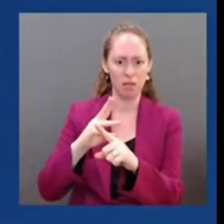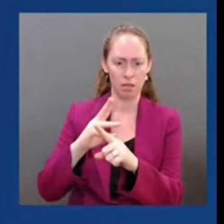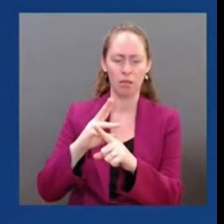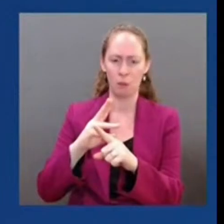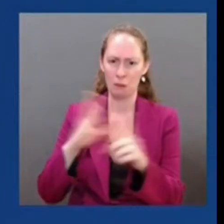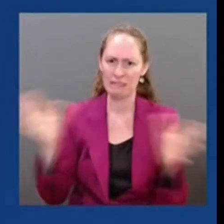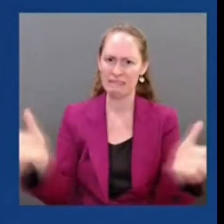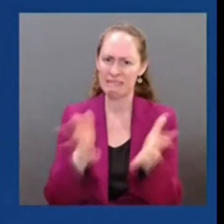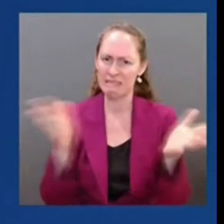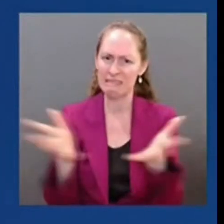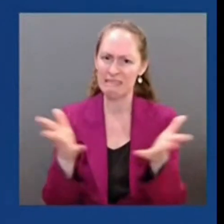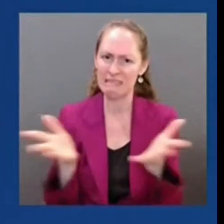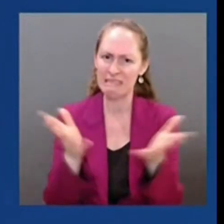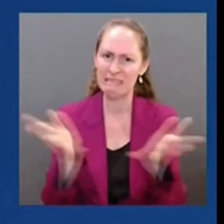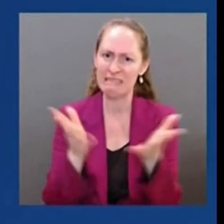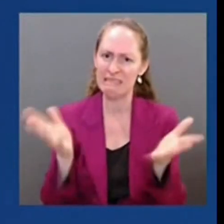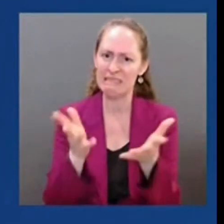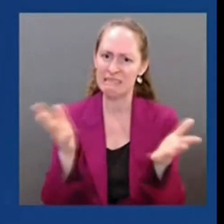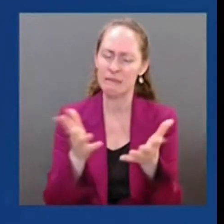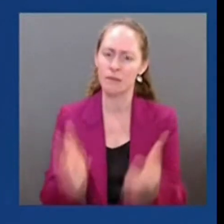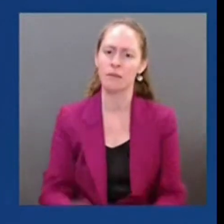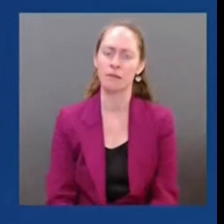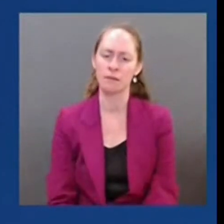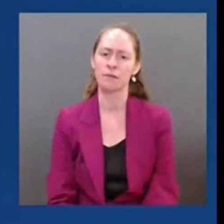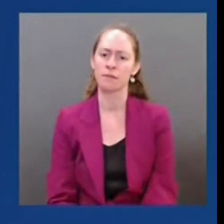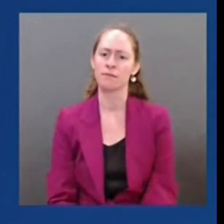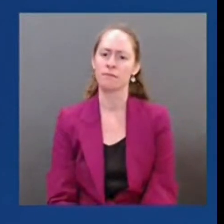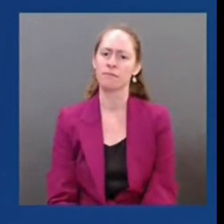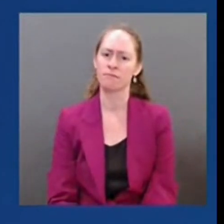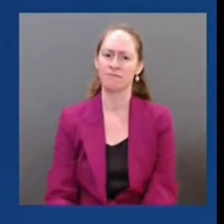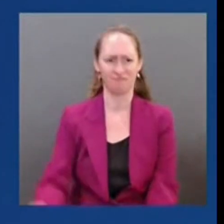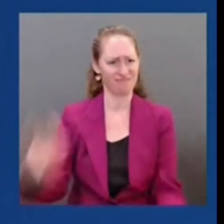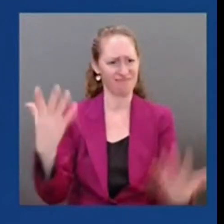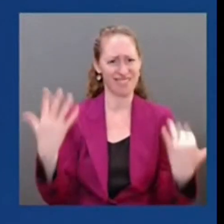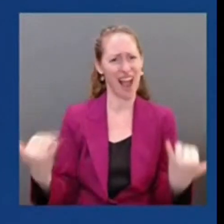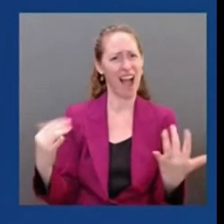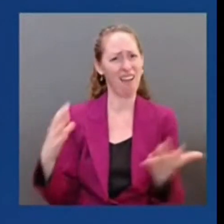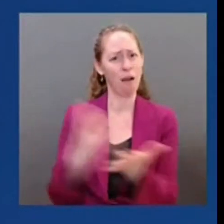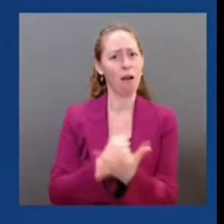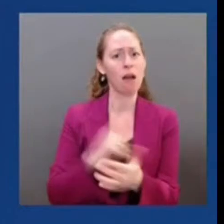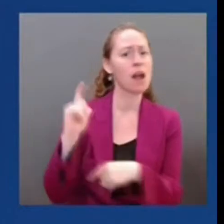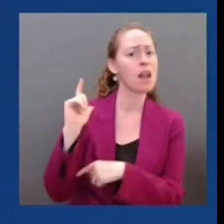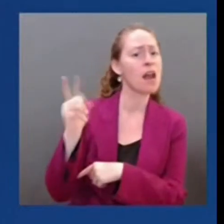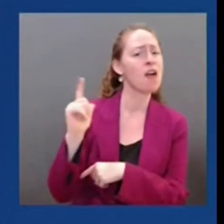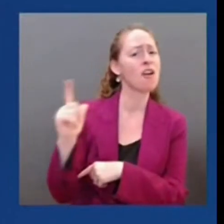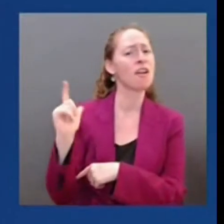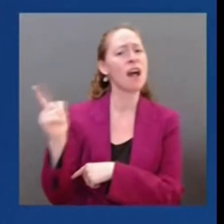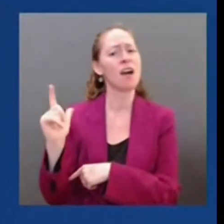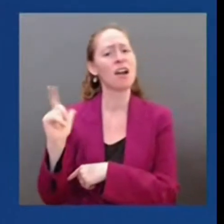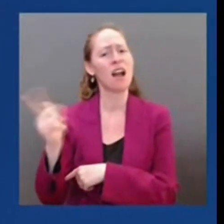SINCE THE LAST VACCINE DOSE. MANY OF THE INDIVIDUALS E ELIGI